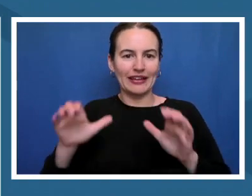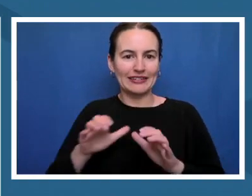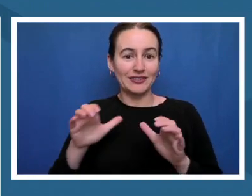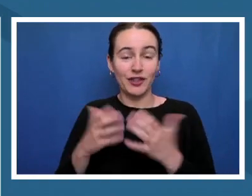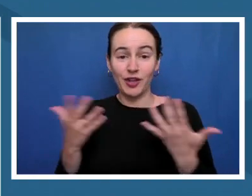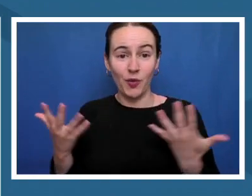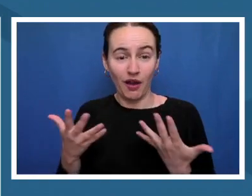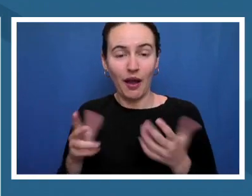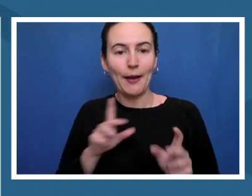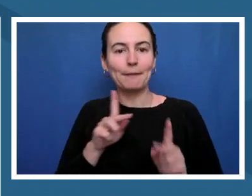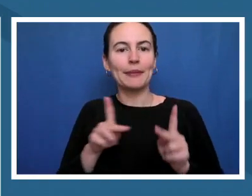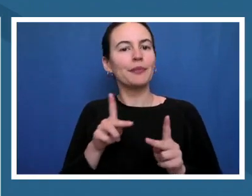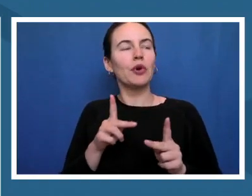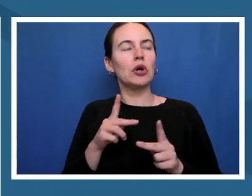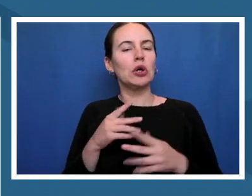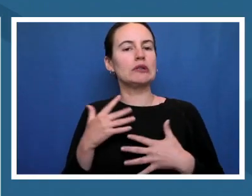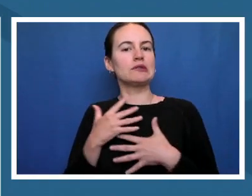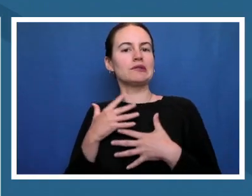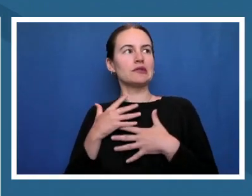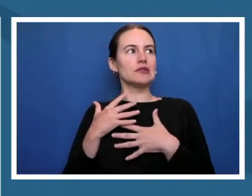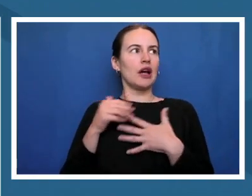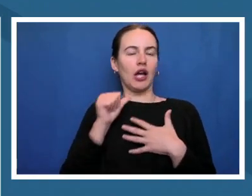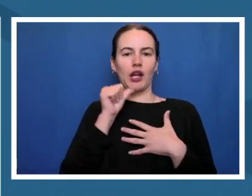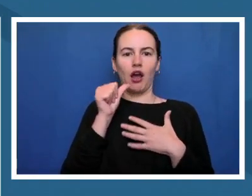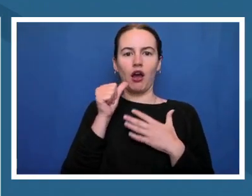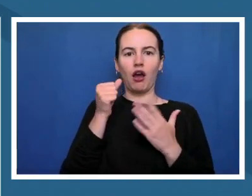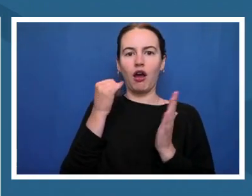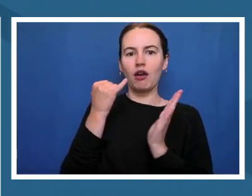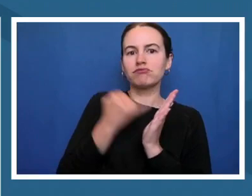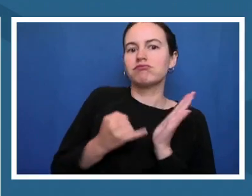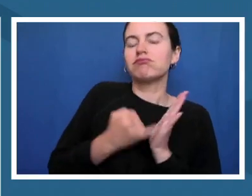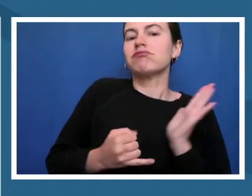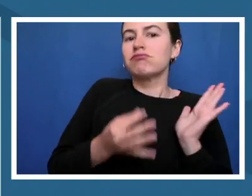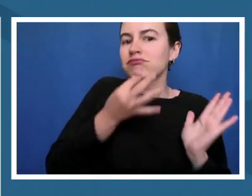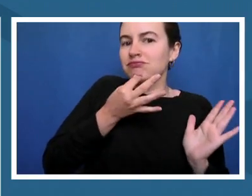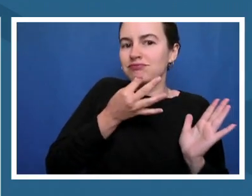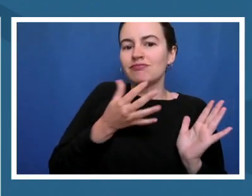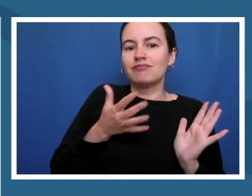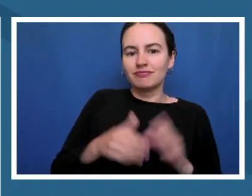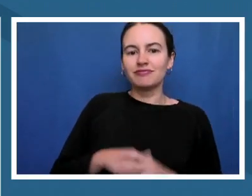being you know artistic in the drawing